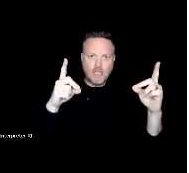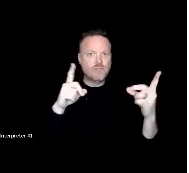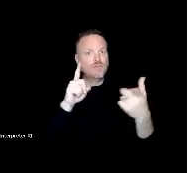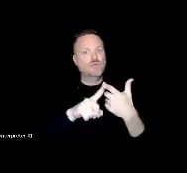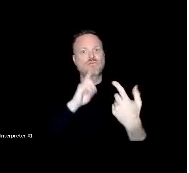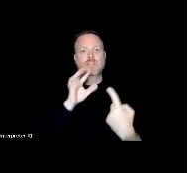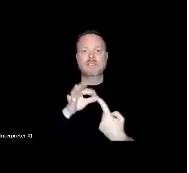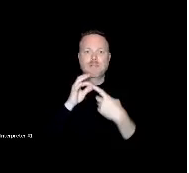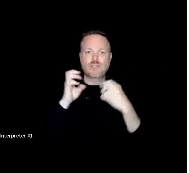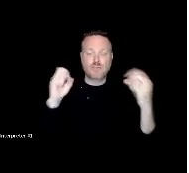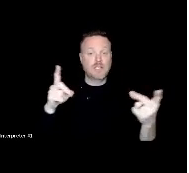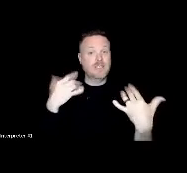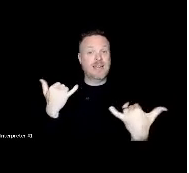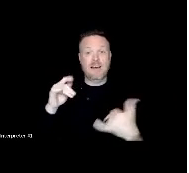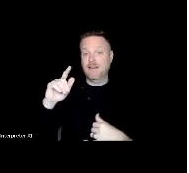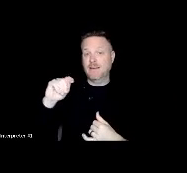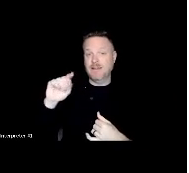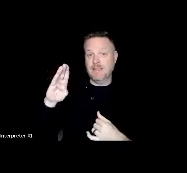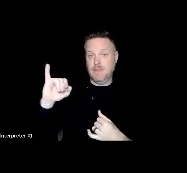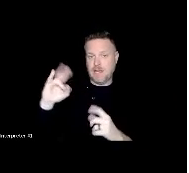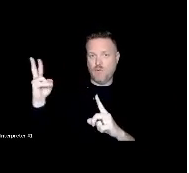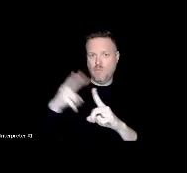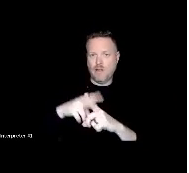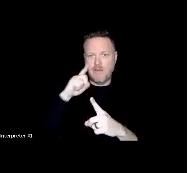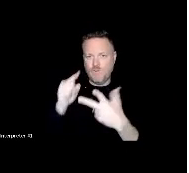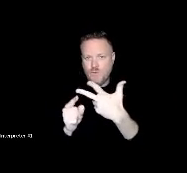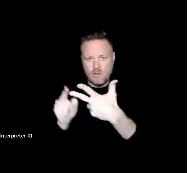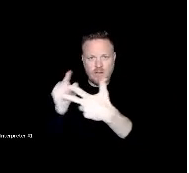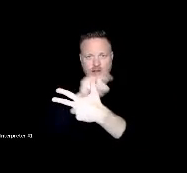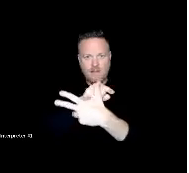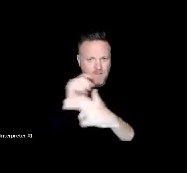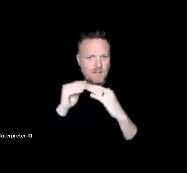traumatic brain injury to ascending levels of support. And we'll show you how we do that in